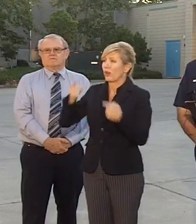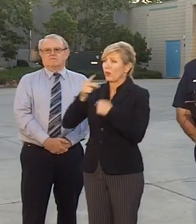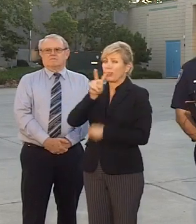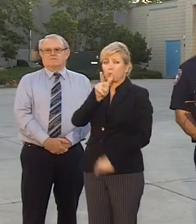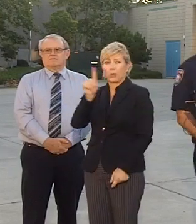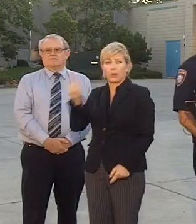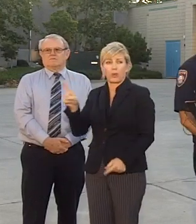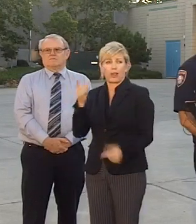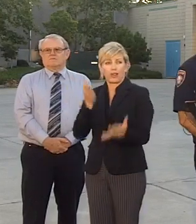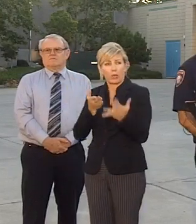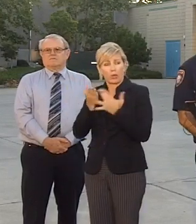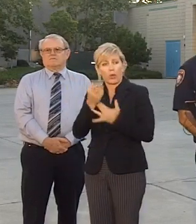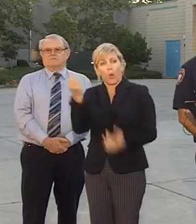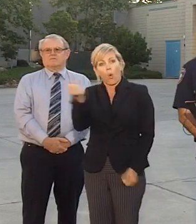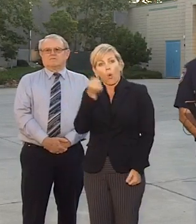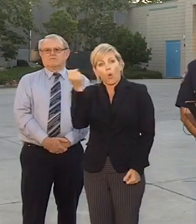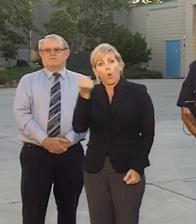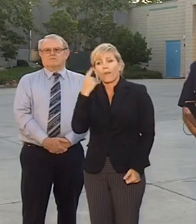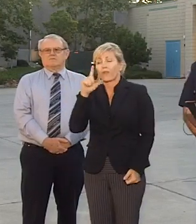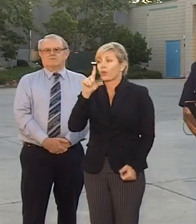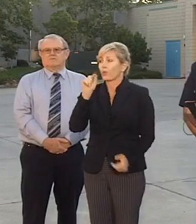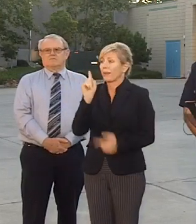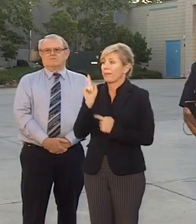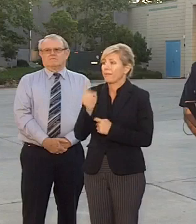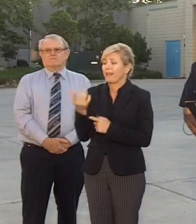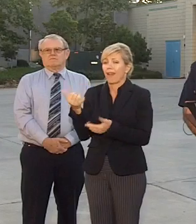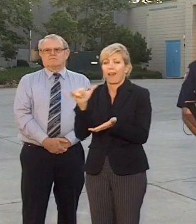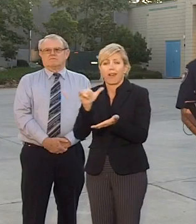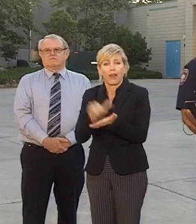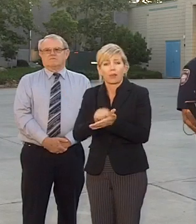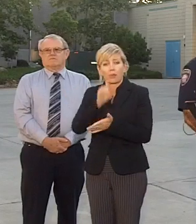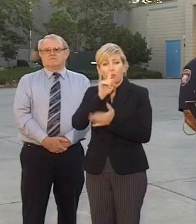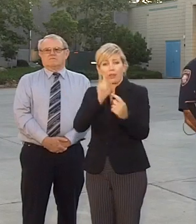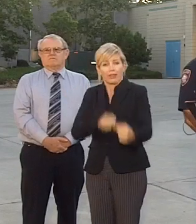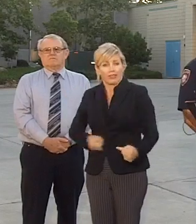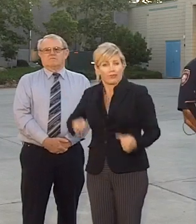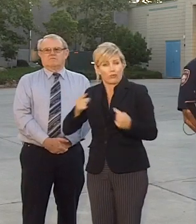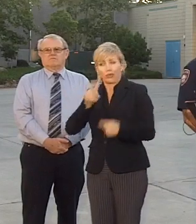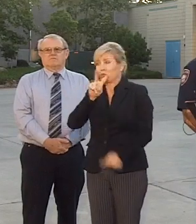and I hold for 20 minutes do you know anything about that I'm gonna be me